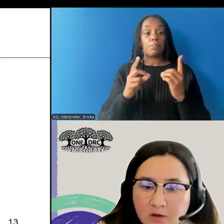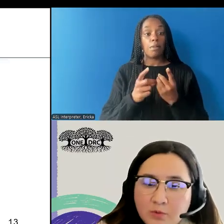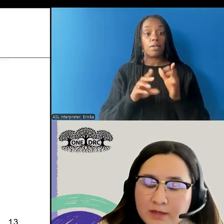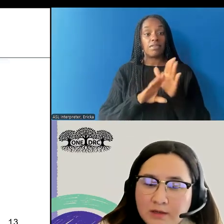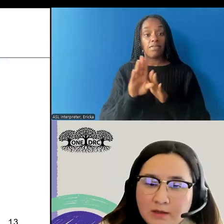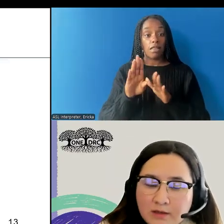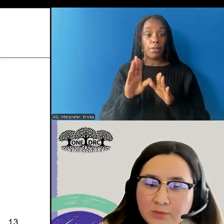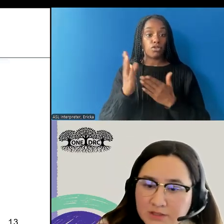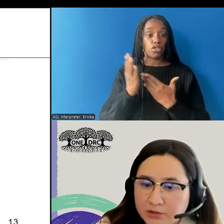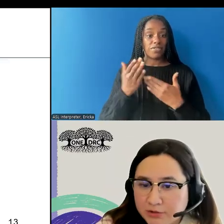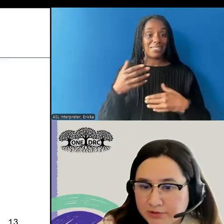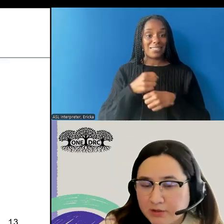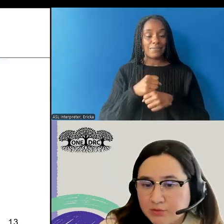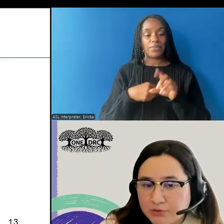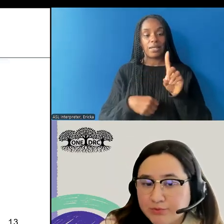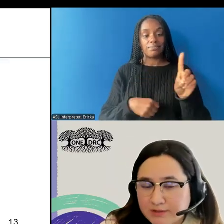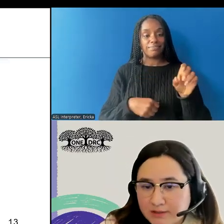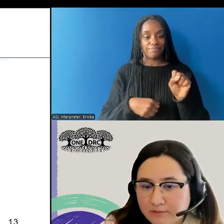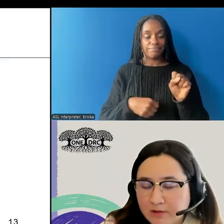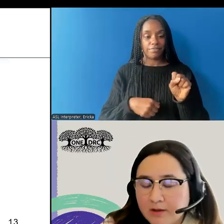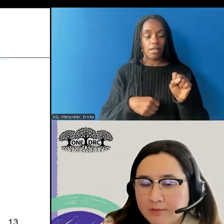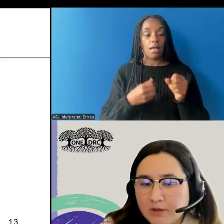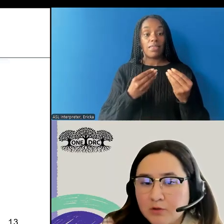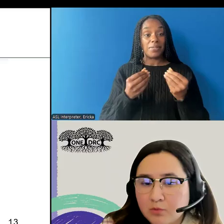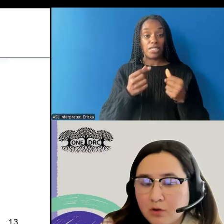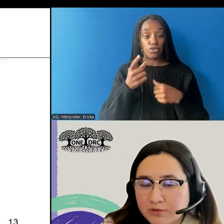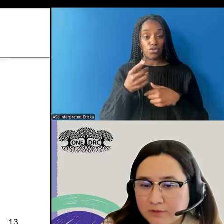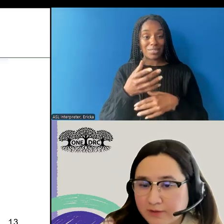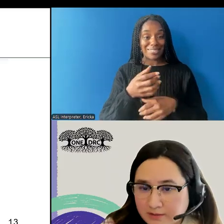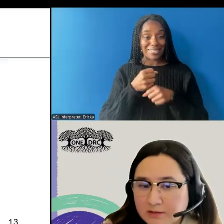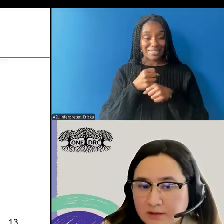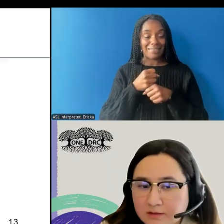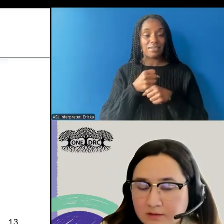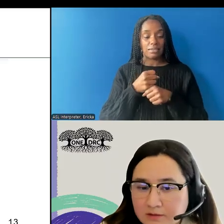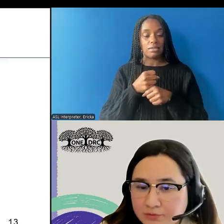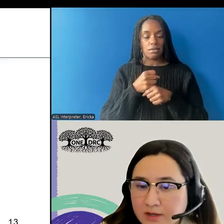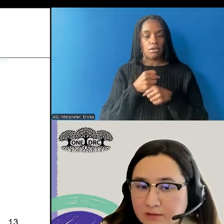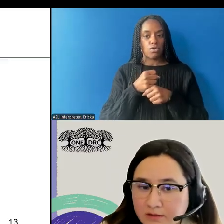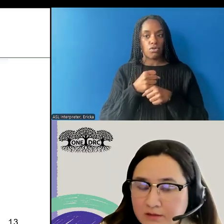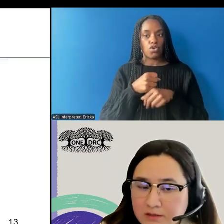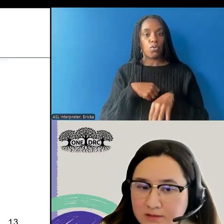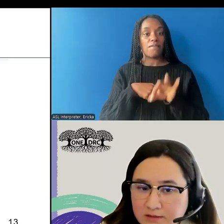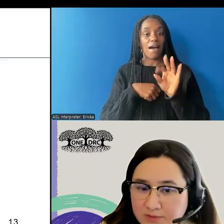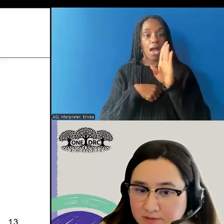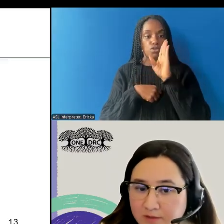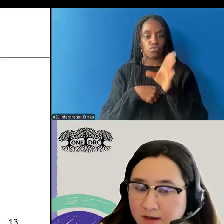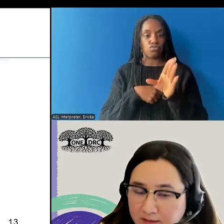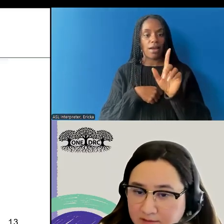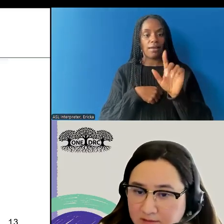We in the materials that you do receive, you will also find the link, the direct link to the specific guidance.